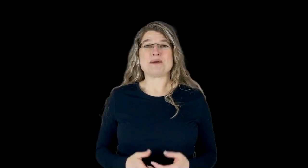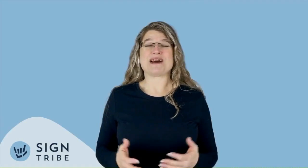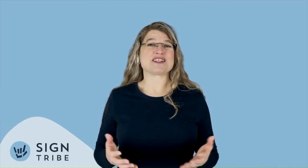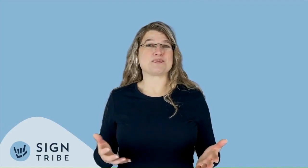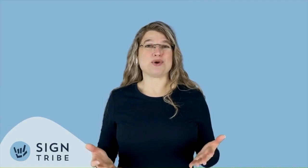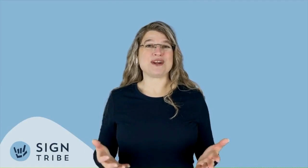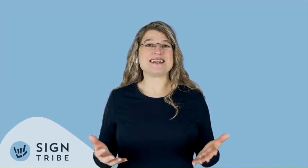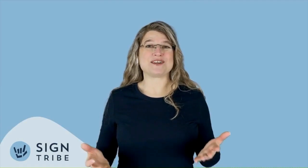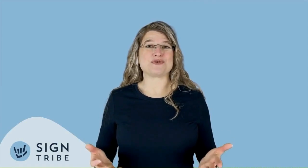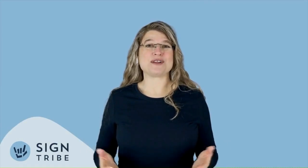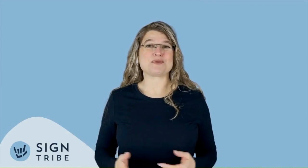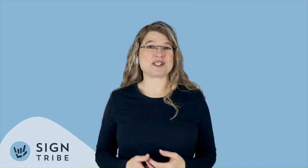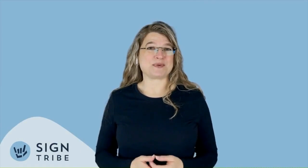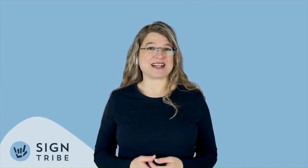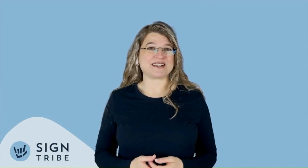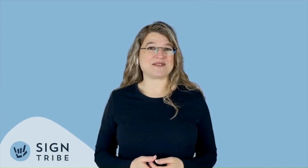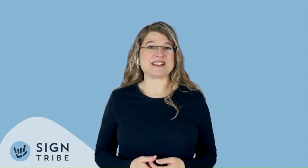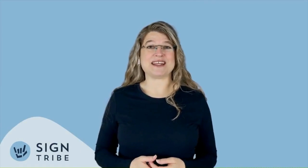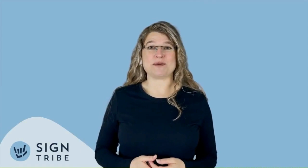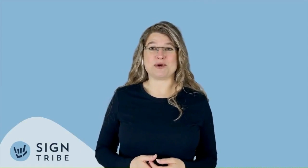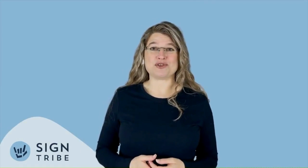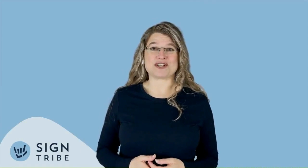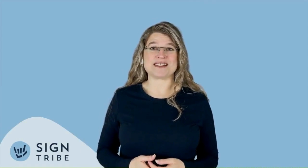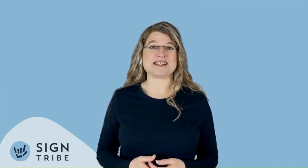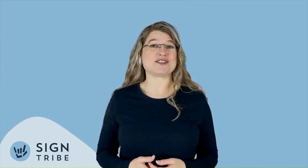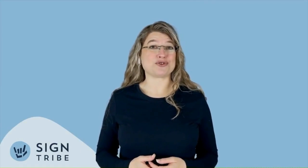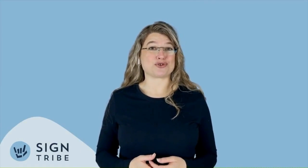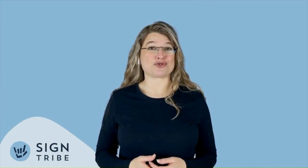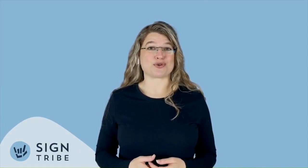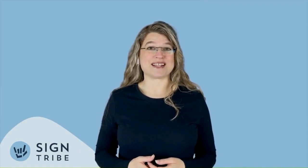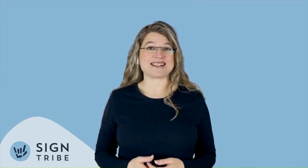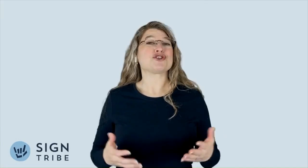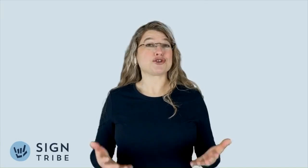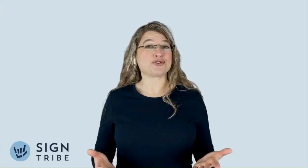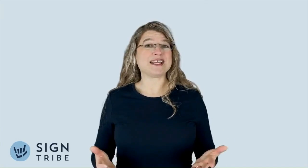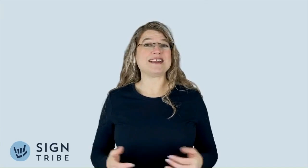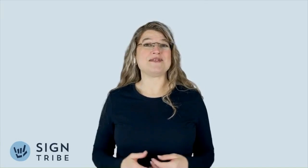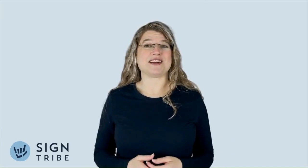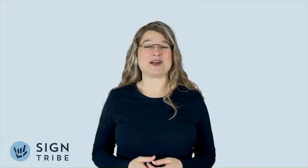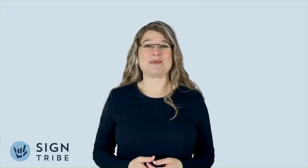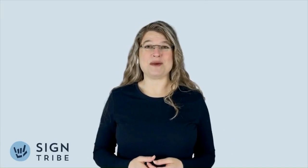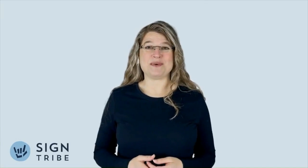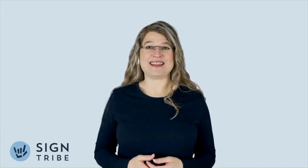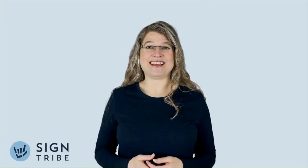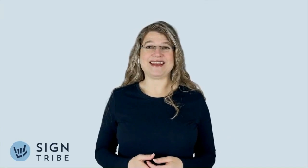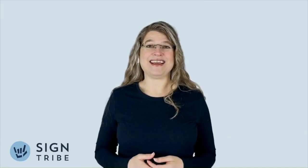By exploring different perspectives and emotions in social stories, children can develop empathy